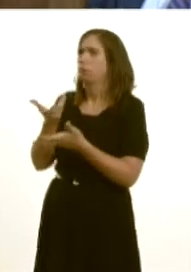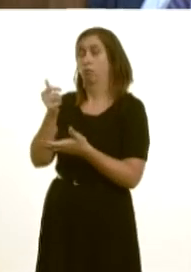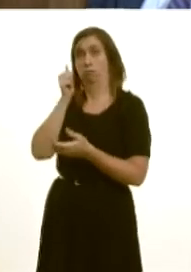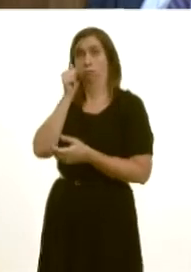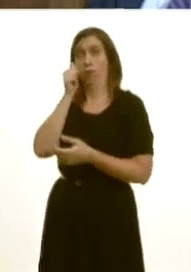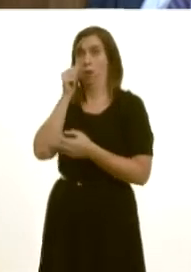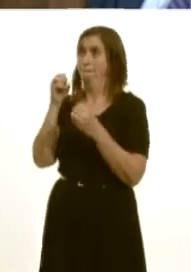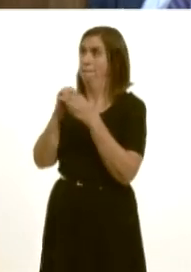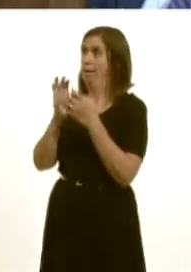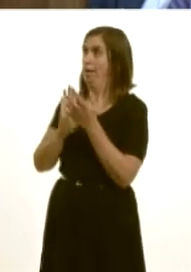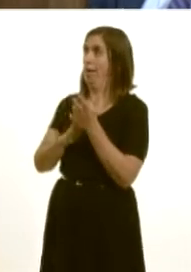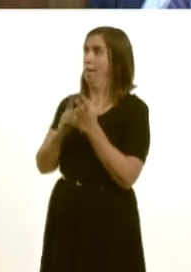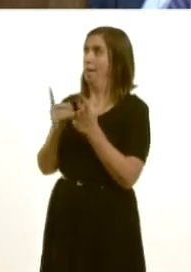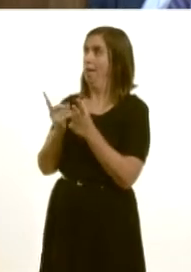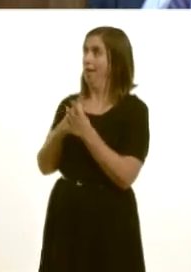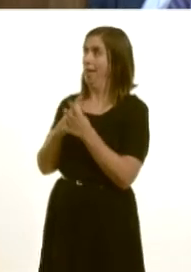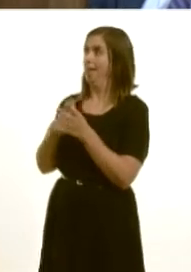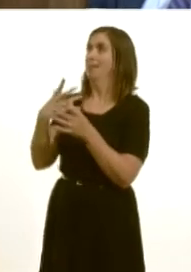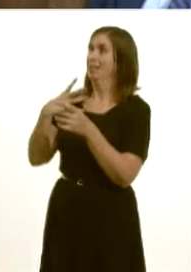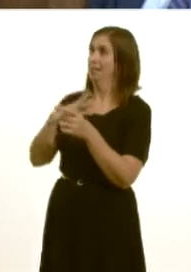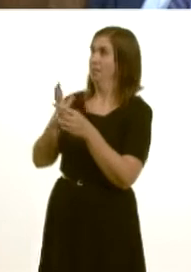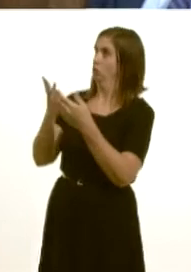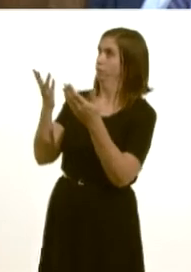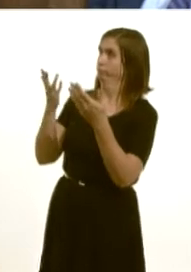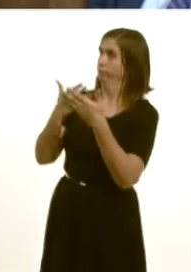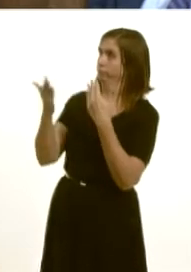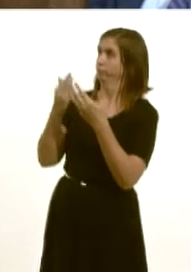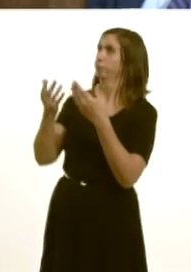by the BMA, can be dealt with by Government. The Minister for health and I stand ready